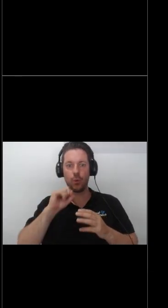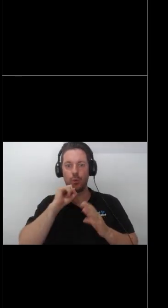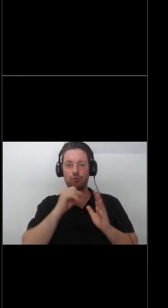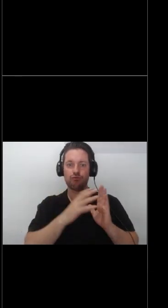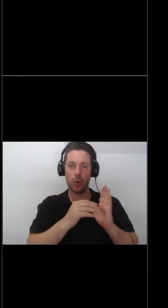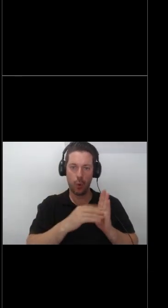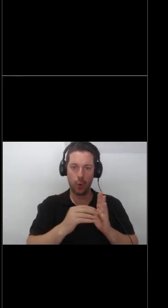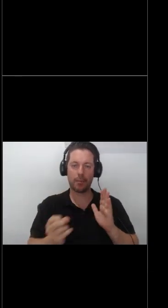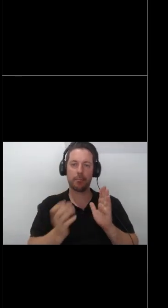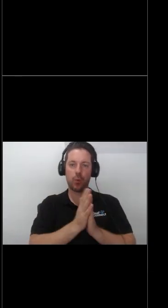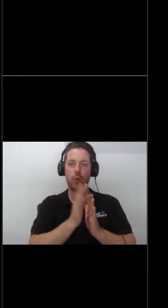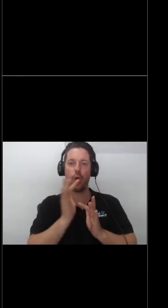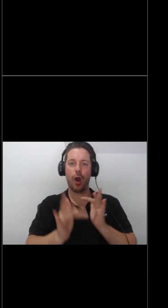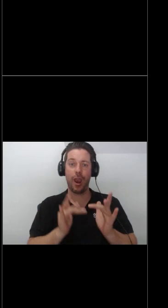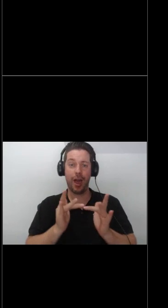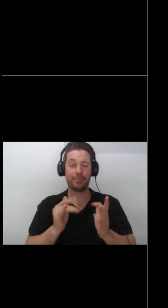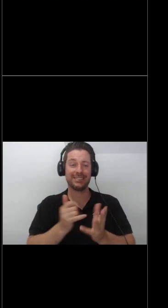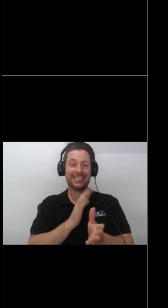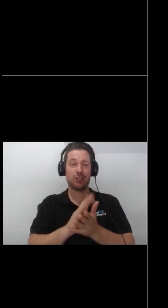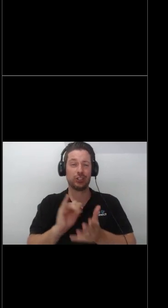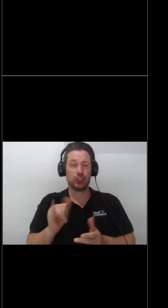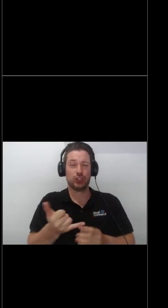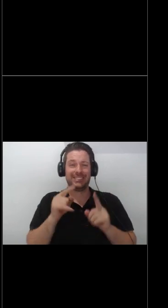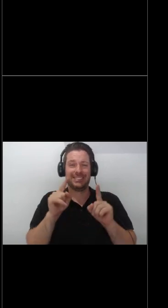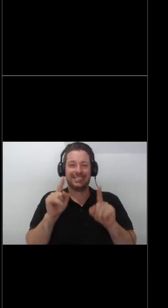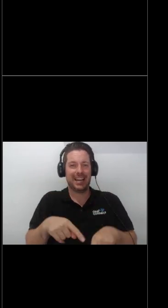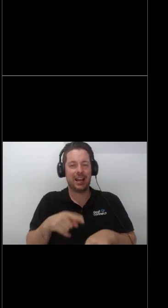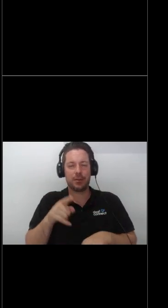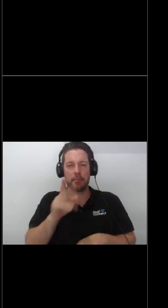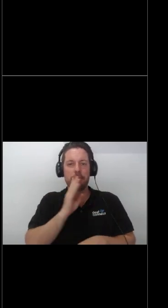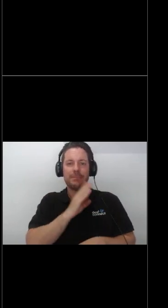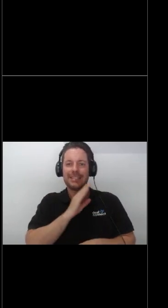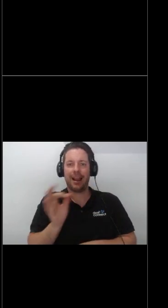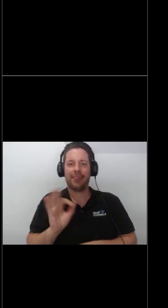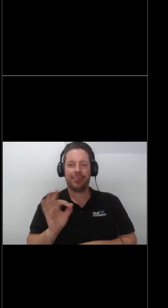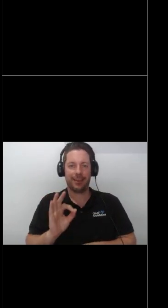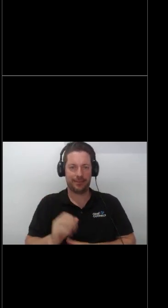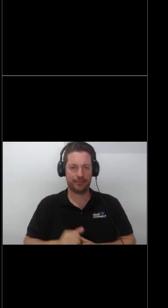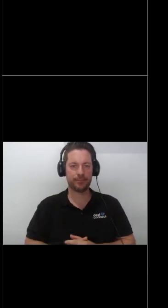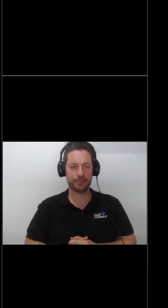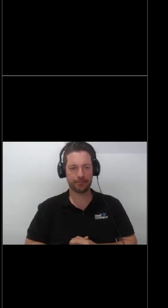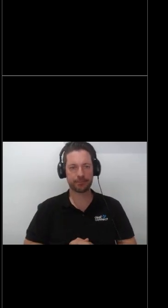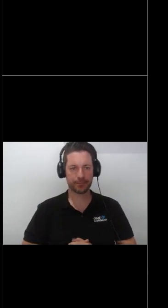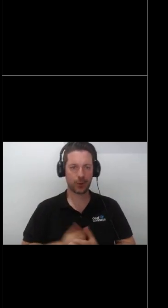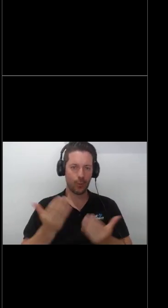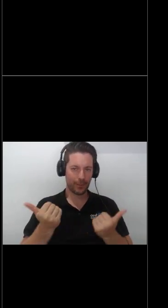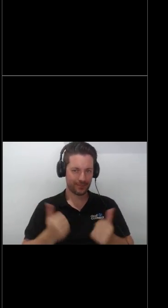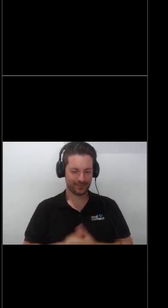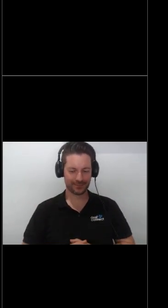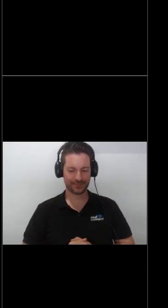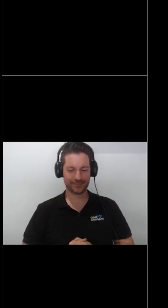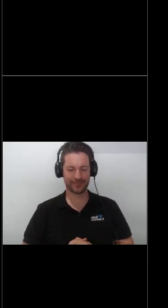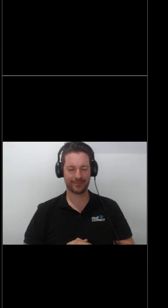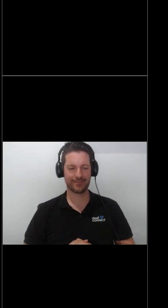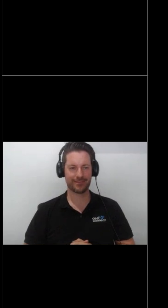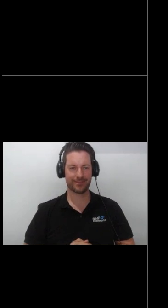Sarah has just started her presentation, so we haven't missed any content. Welcome. Welcome everybody.